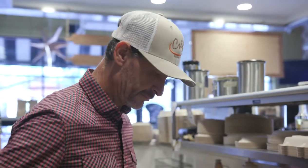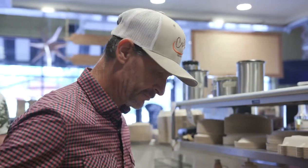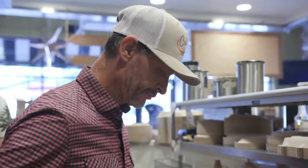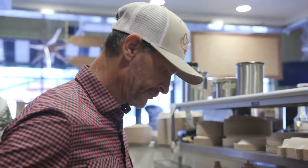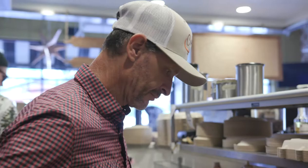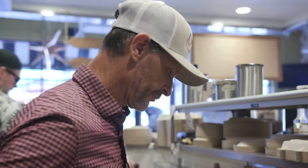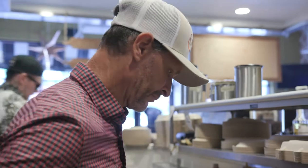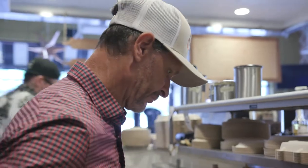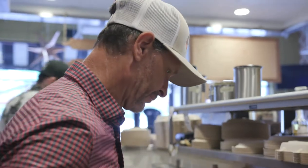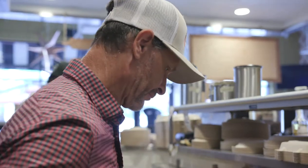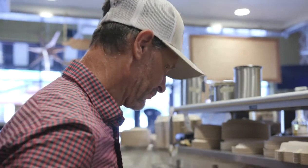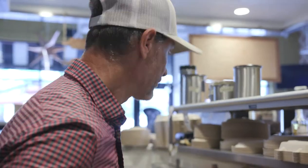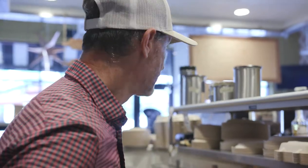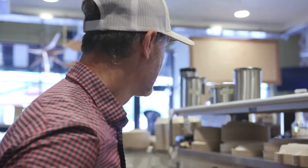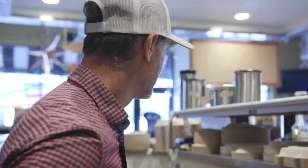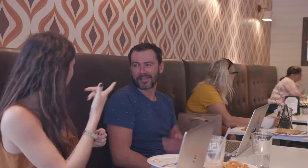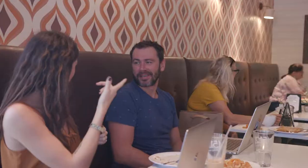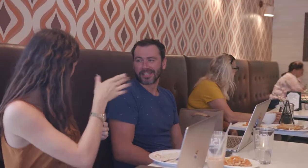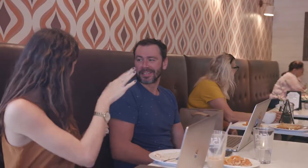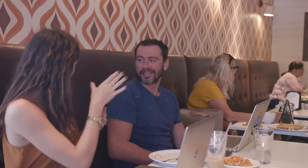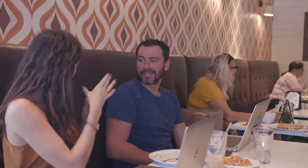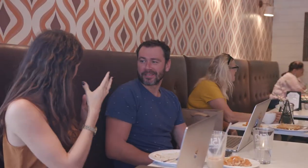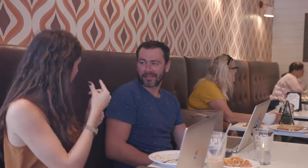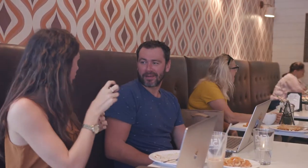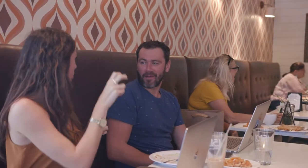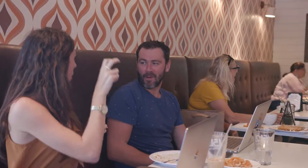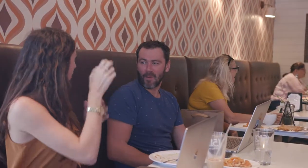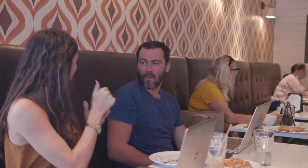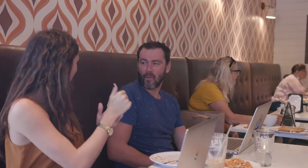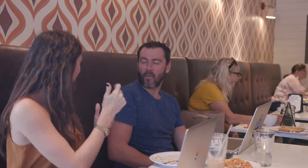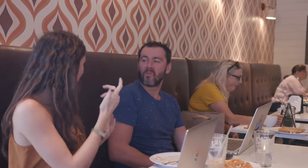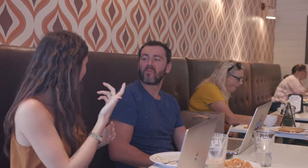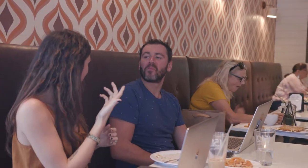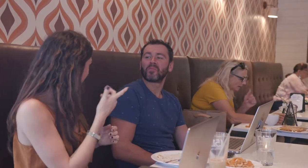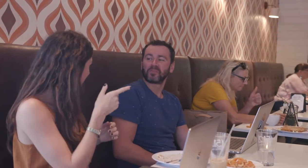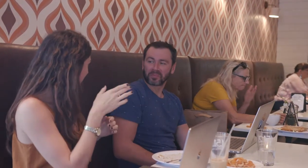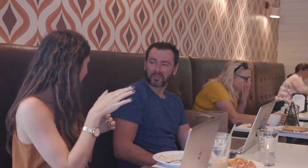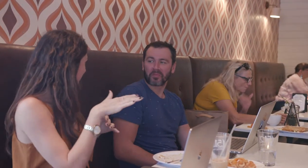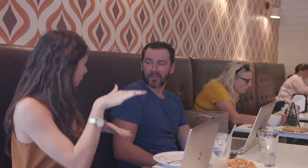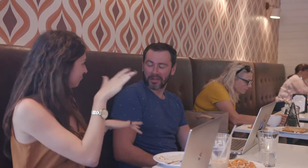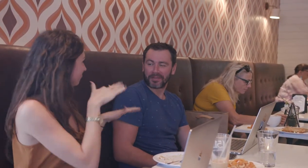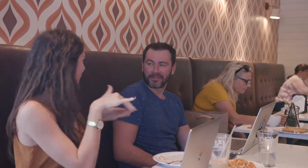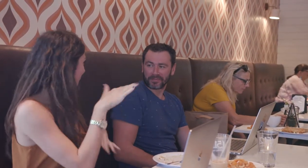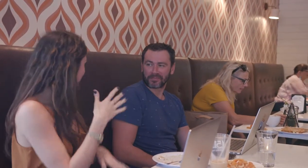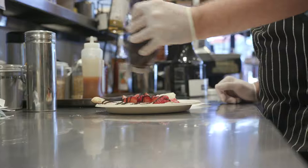and his wife, who are both deaf. Now their two deaf children are co-general managers.